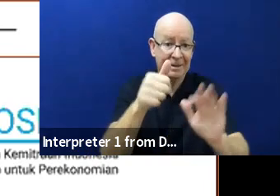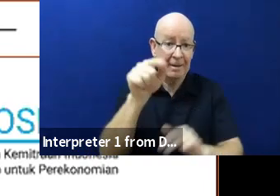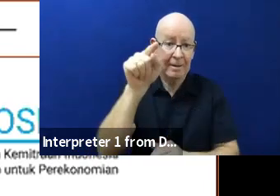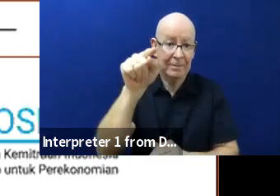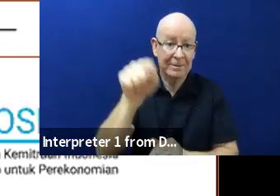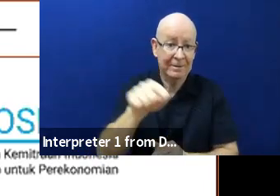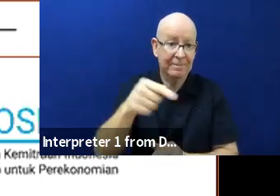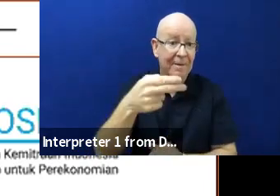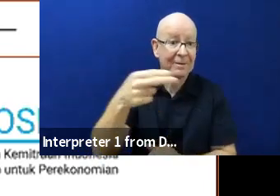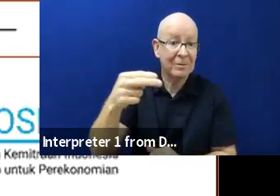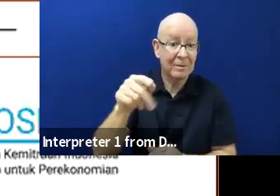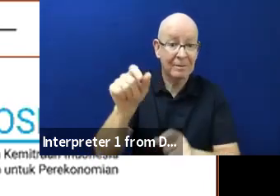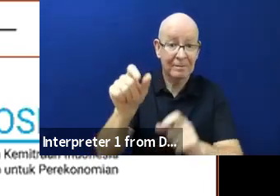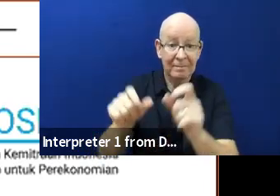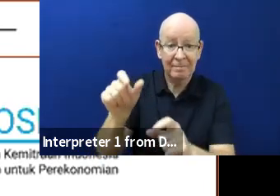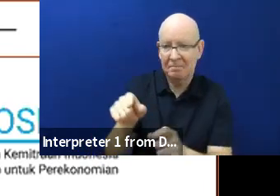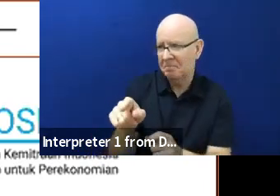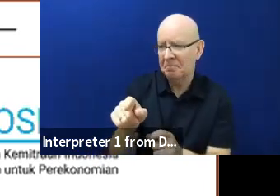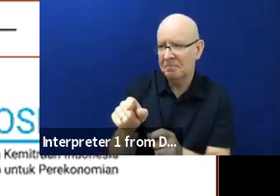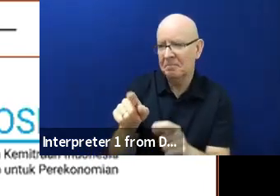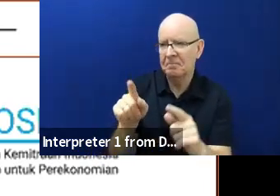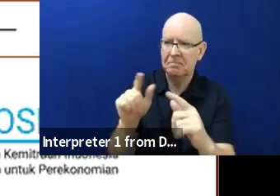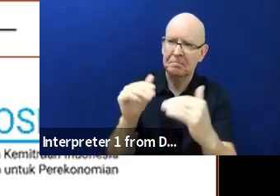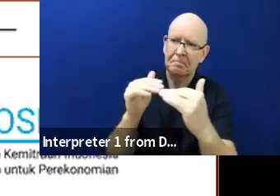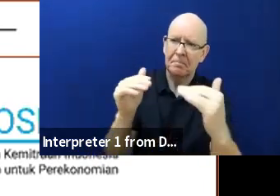Approximately half of persons with disabilities have multiple disabilities,